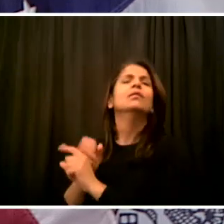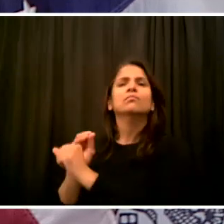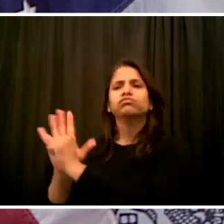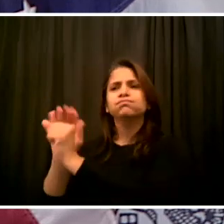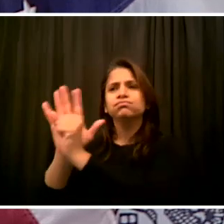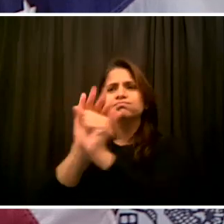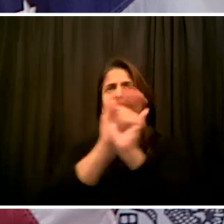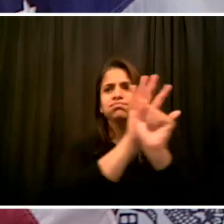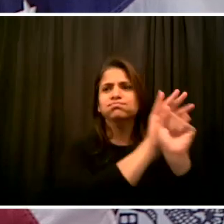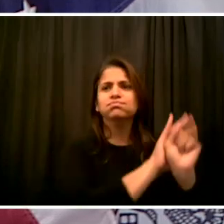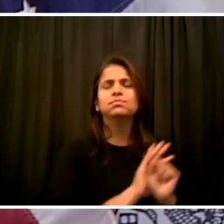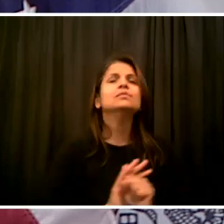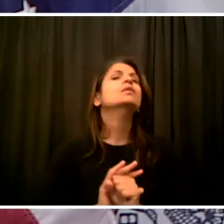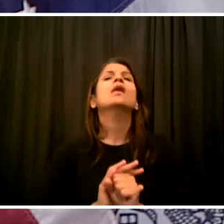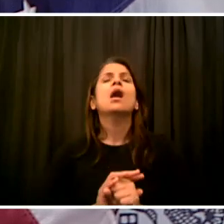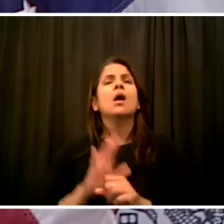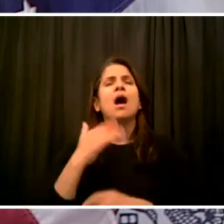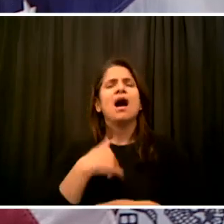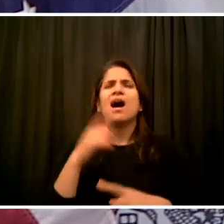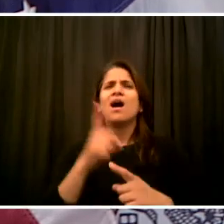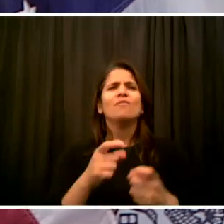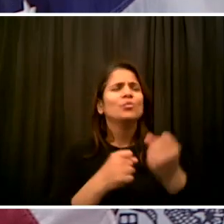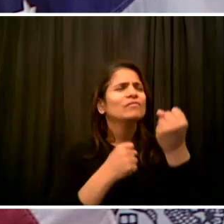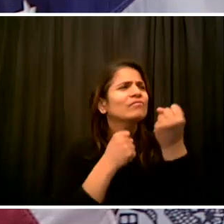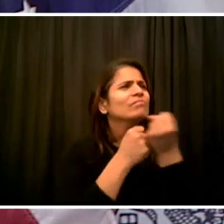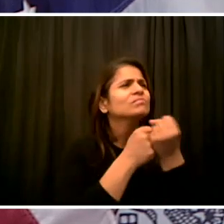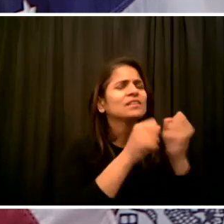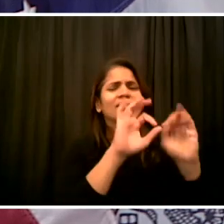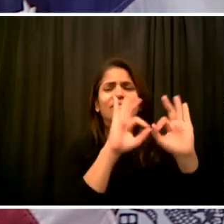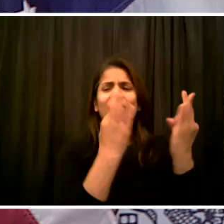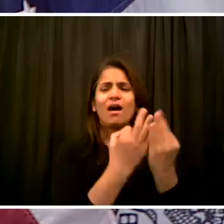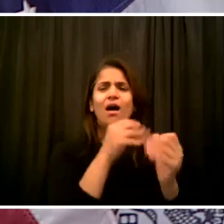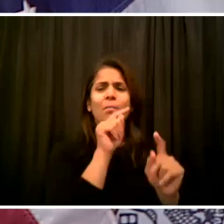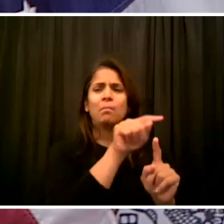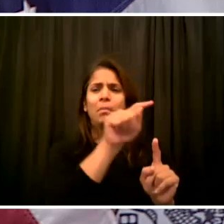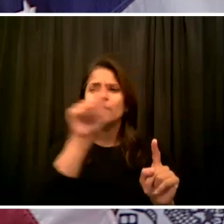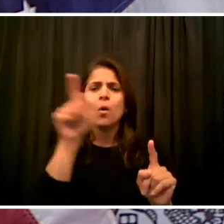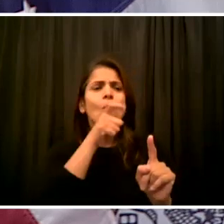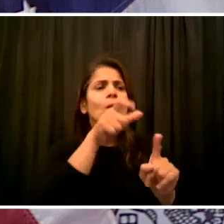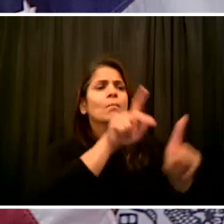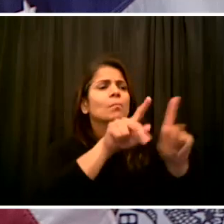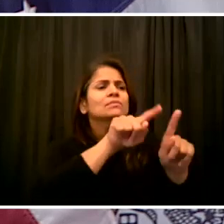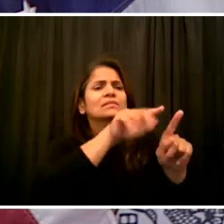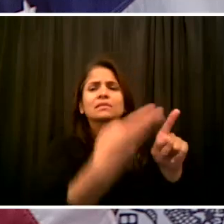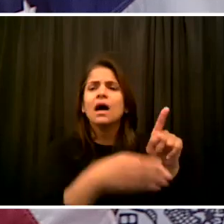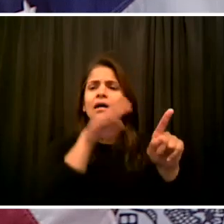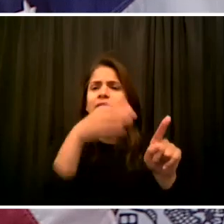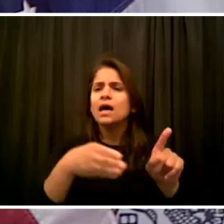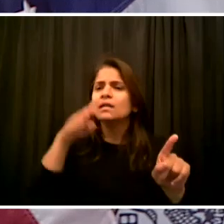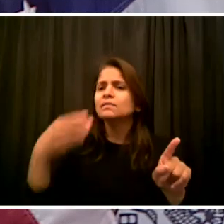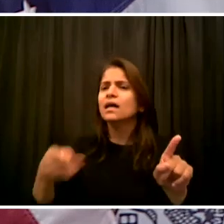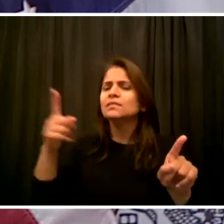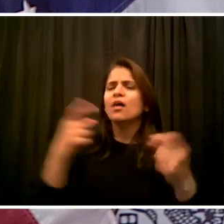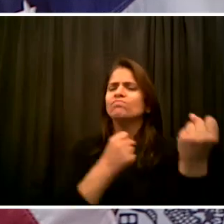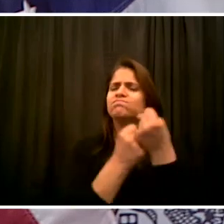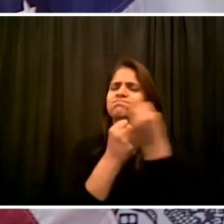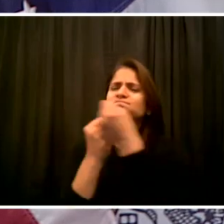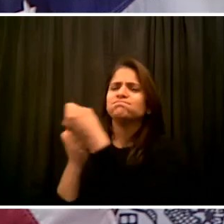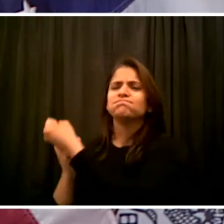GOVERNMENT TO STEP UP AND HONOR THESE FAMILIES AND SUPPORT THESE FAMILIES WITH THE RESOURCES THAT THE FEDERAL GOVERNMENT HAS. BUT WE'LL HAVE MORE TO SAY AS WE GE AT ETBTER